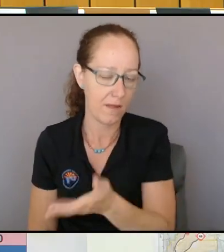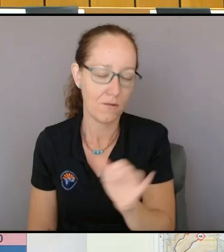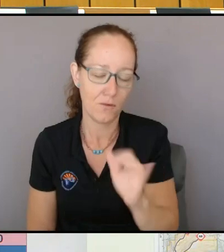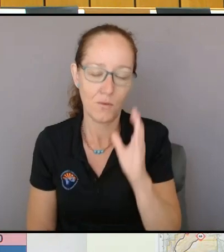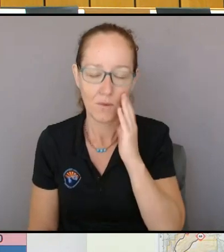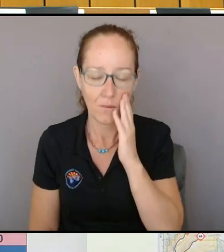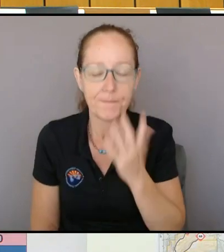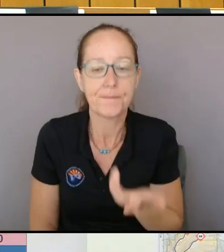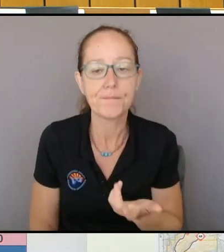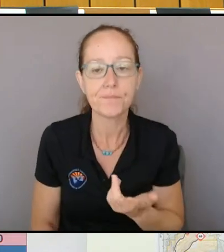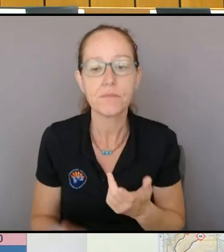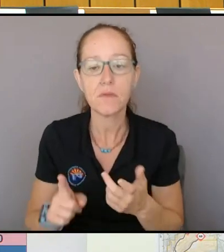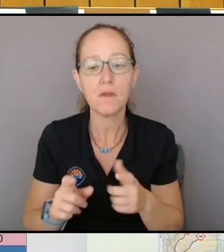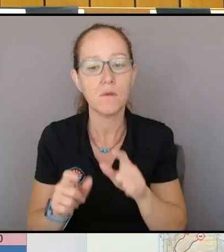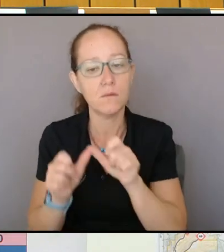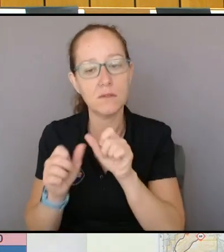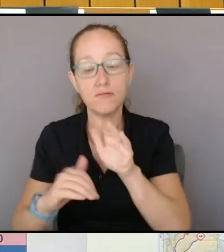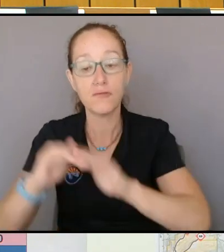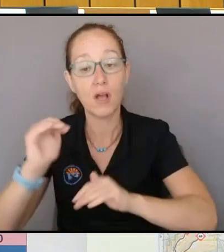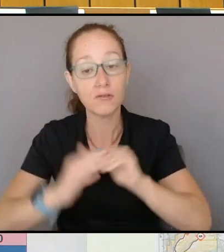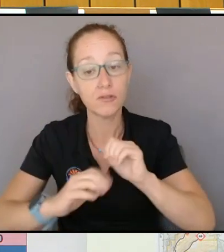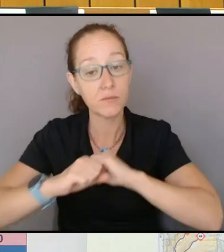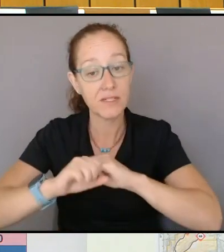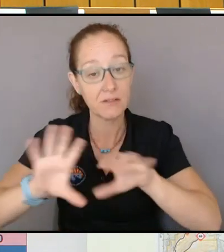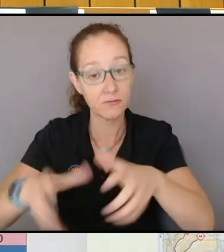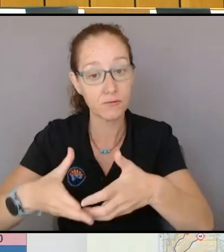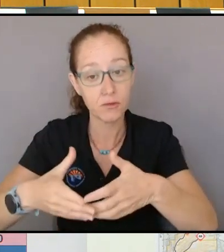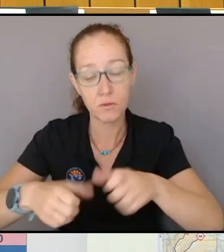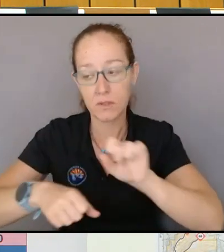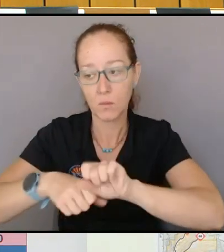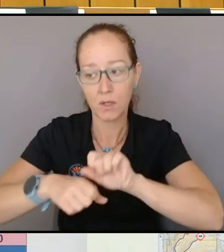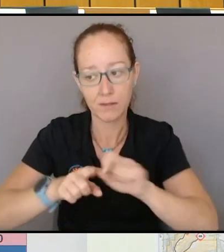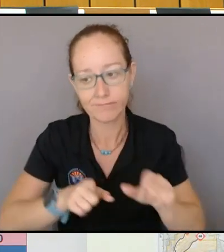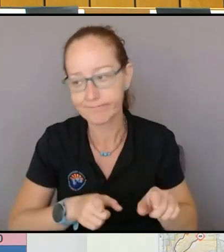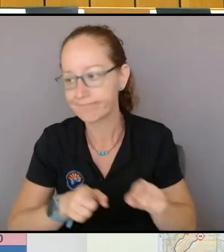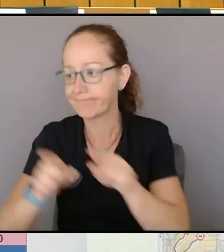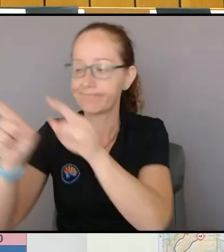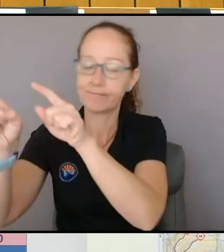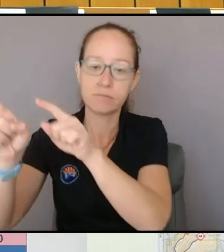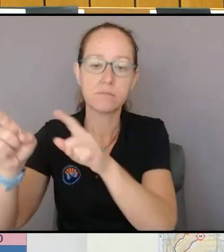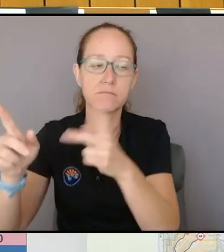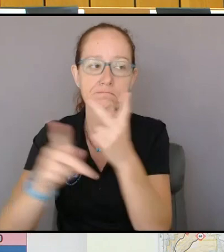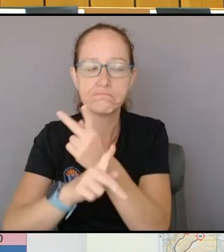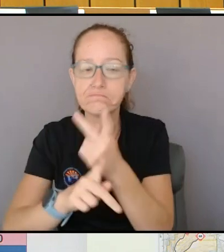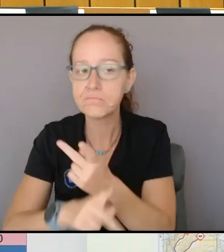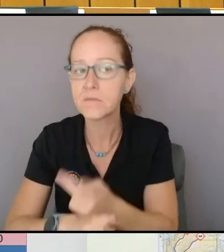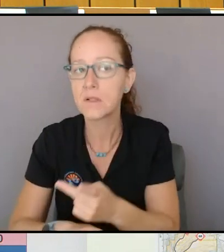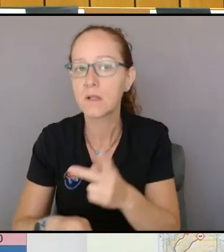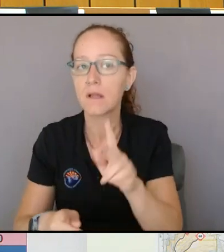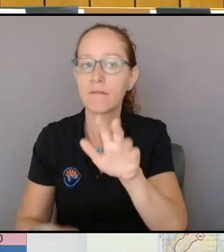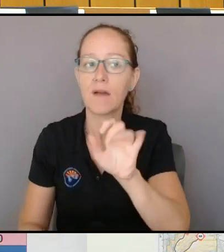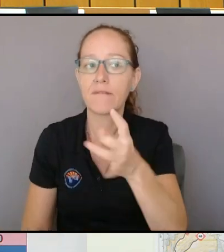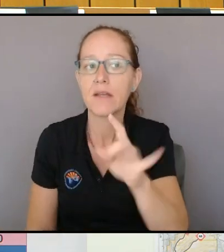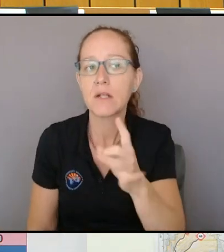what we would need to do on 518 in the event that we had to use that as a holding feature. Another thing that we're